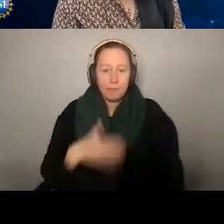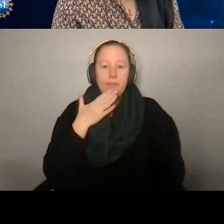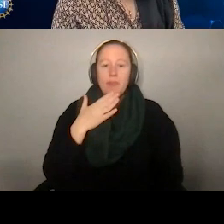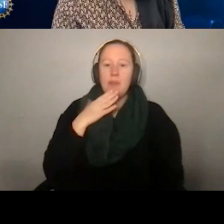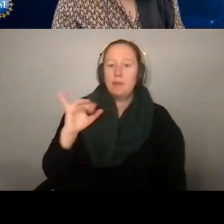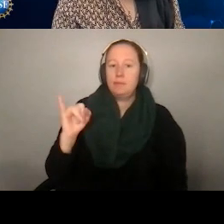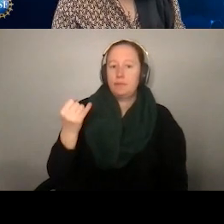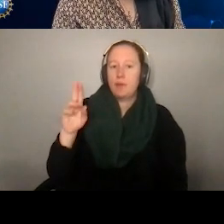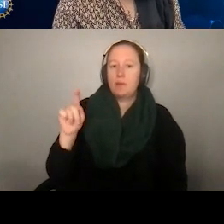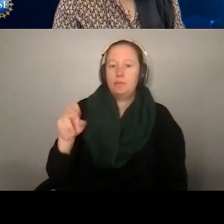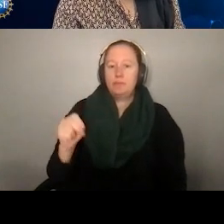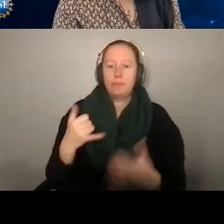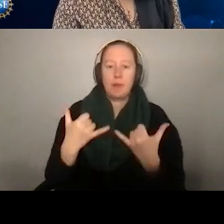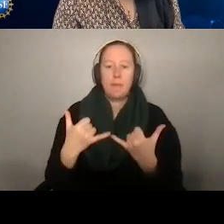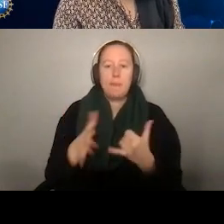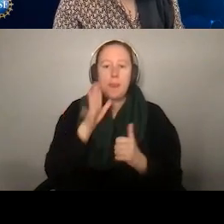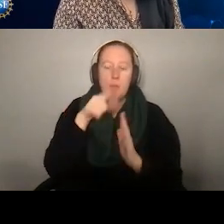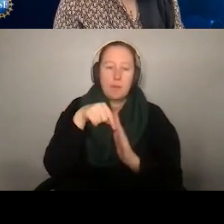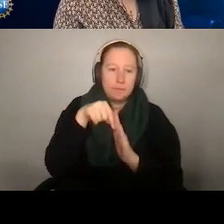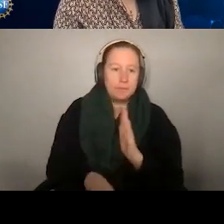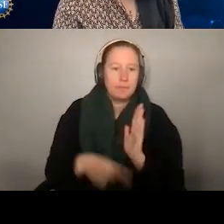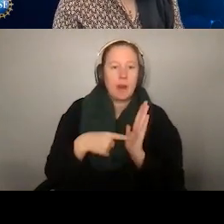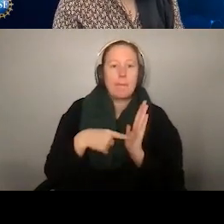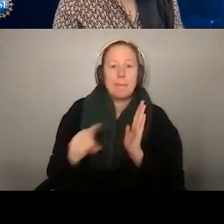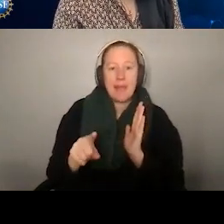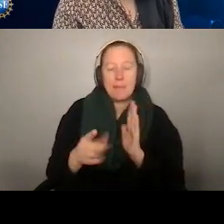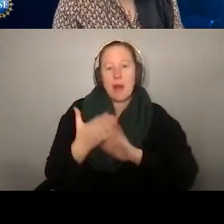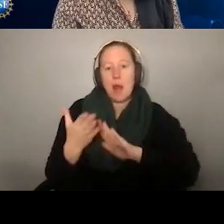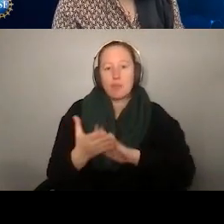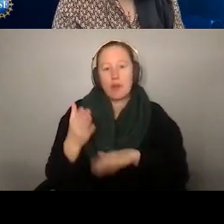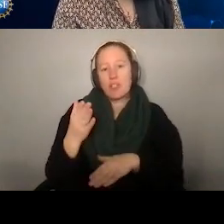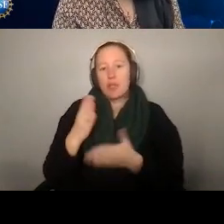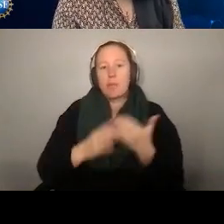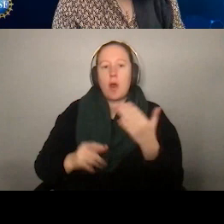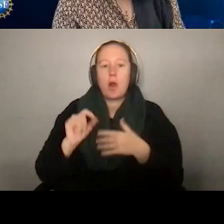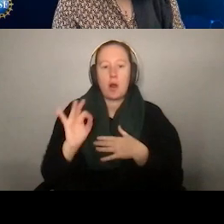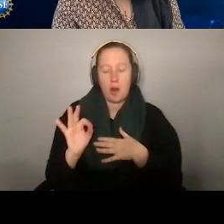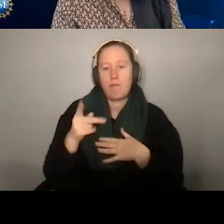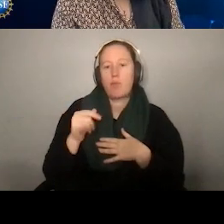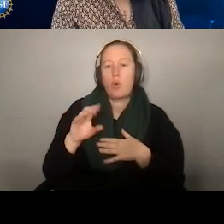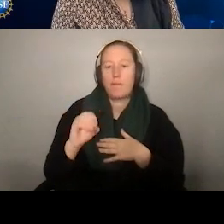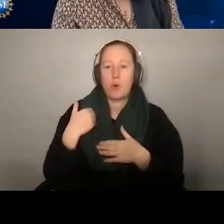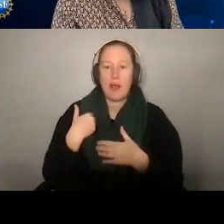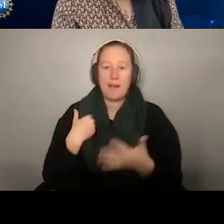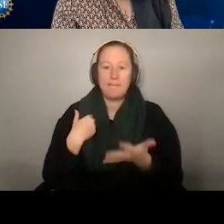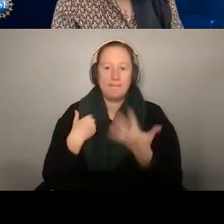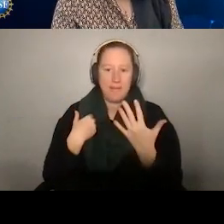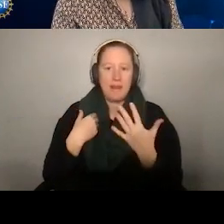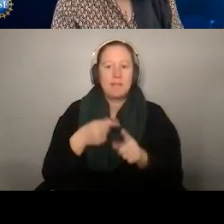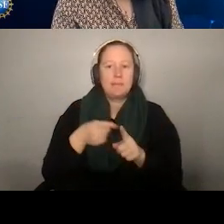I am going to take a deeper dive into the payment operation side of our portfolio. We have a team of five specialists dedicated to business support and